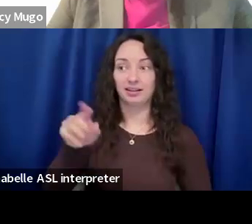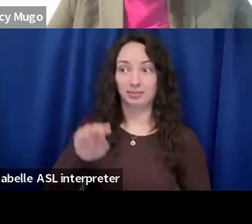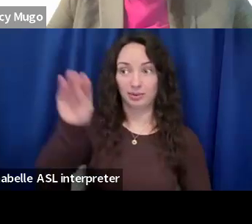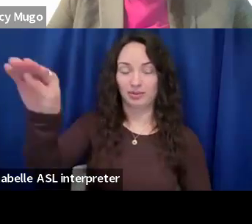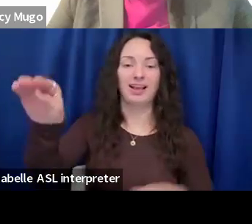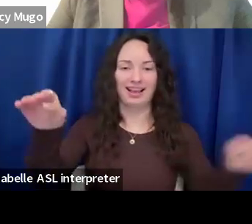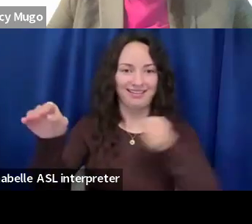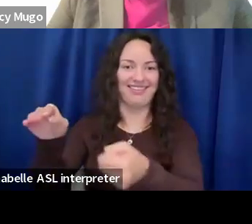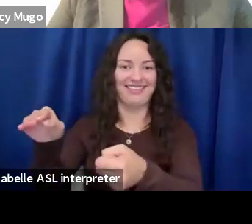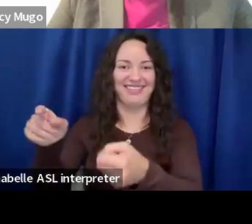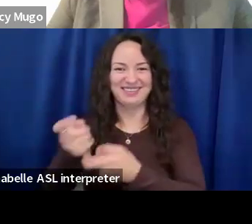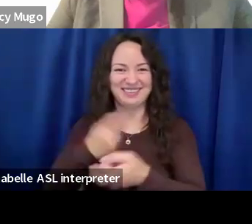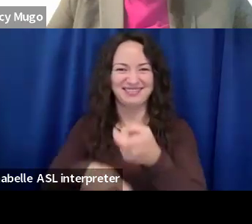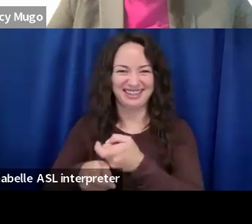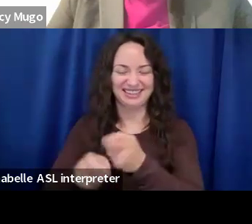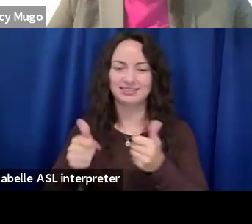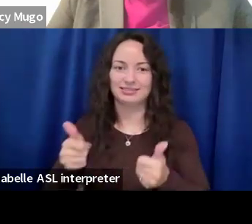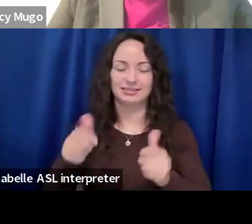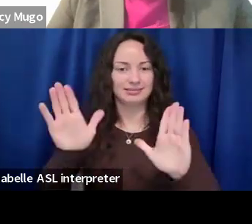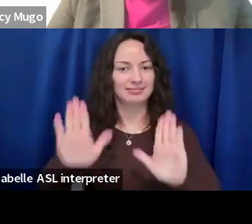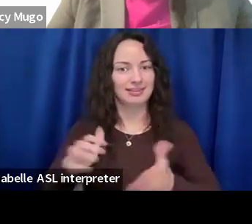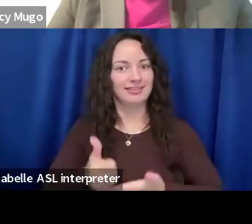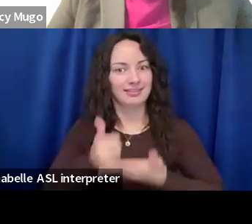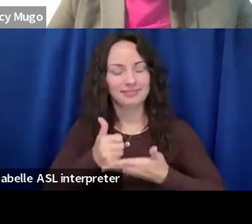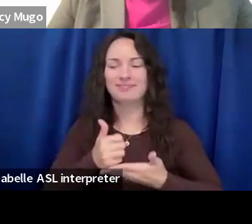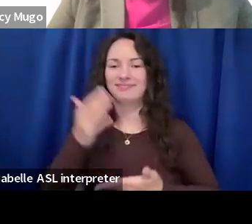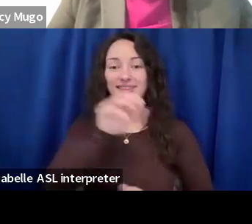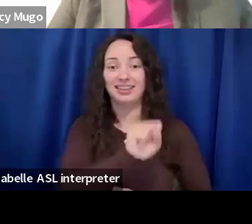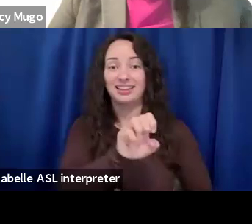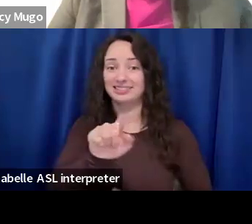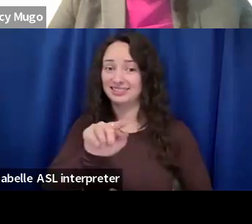which was helpful because when you start your S-STEM grant everything goes fast and you have to settle